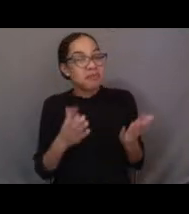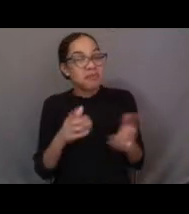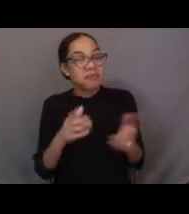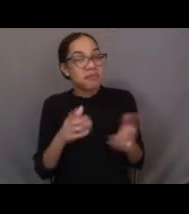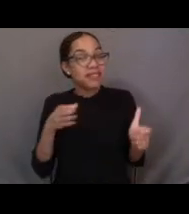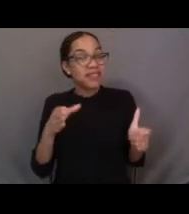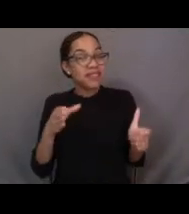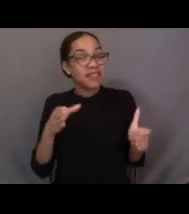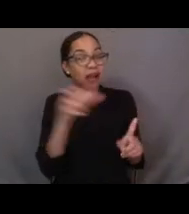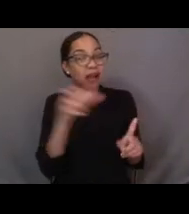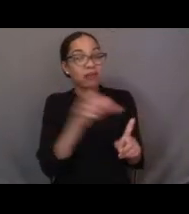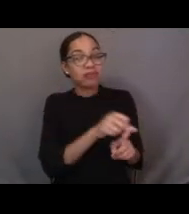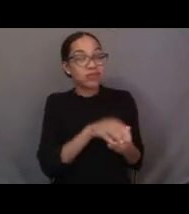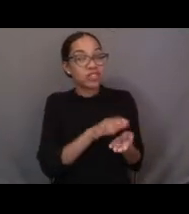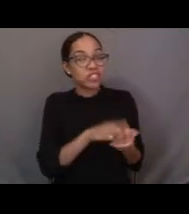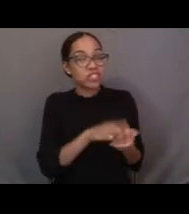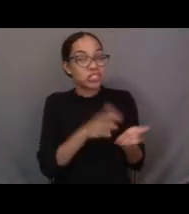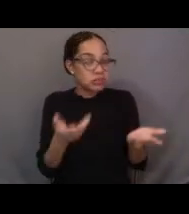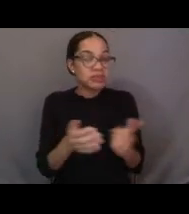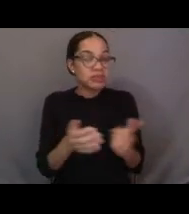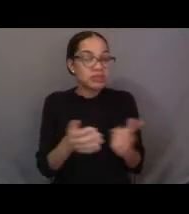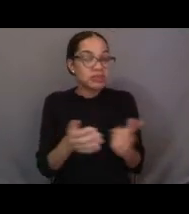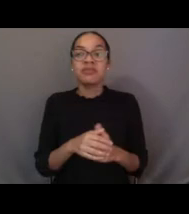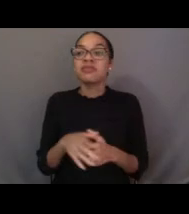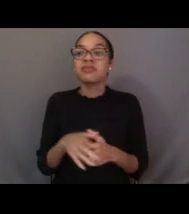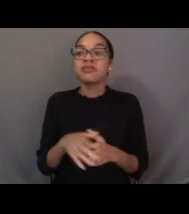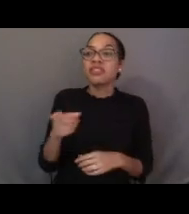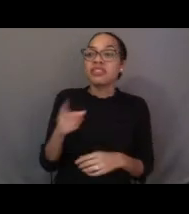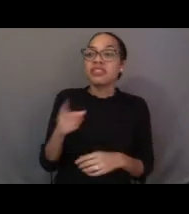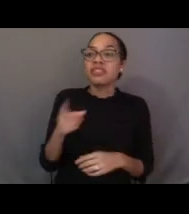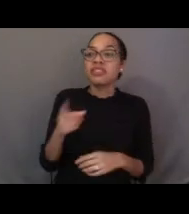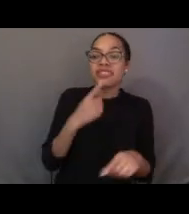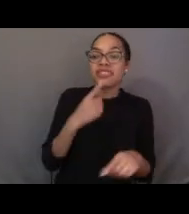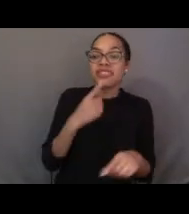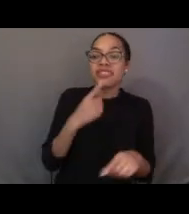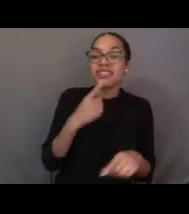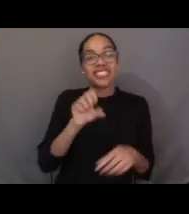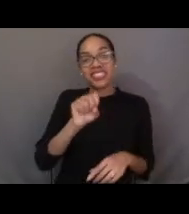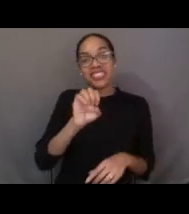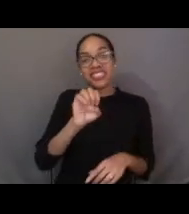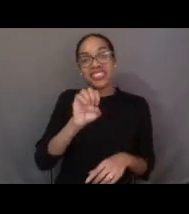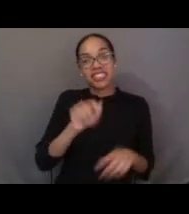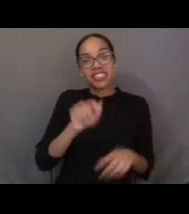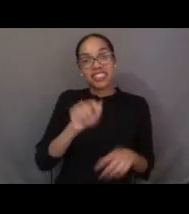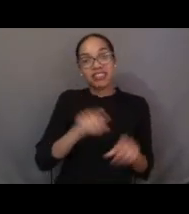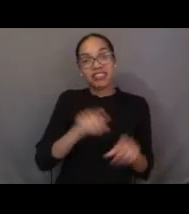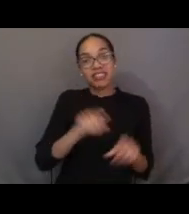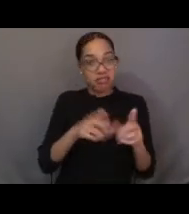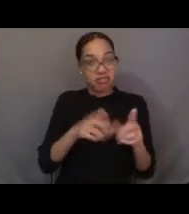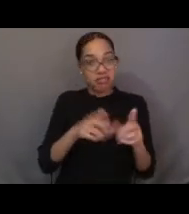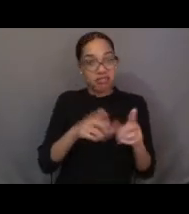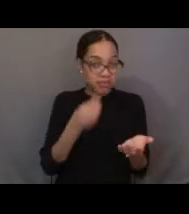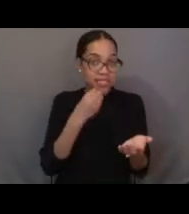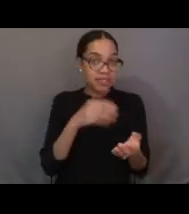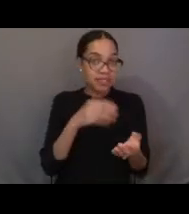And Josh was guessing maybe a Seastar. We've got a lot of different guesses, but I will tell you that there are a lot of people out there